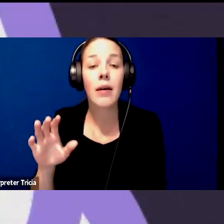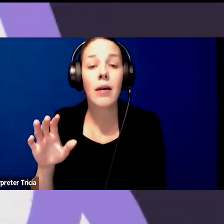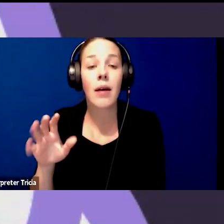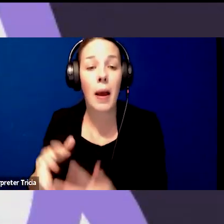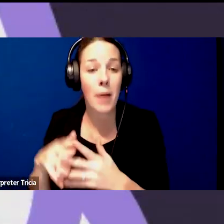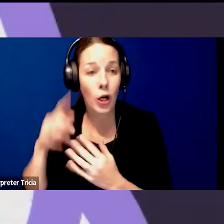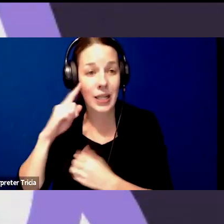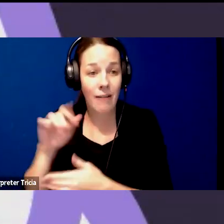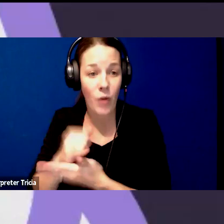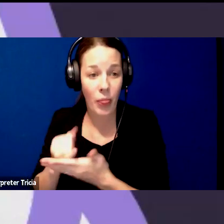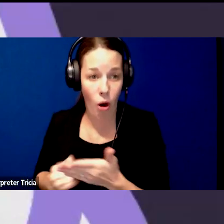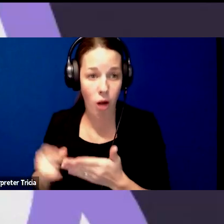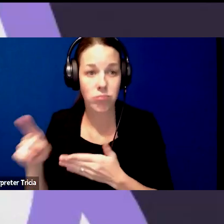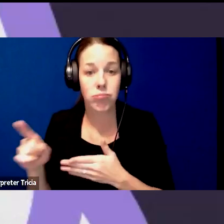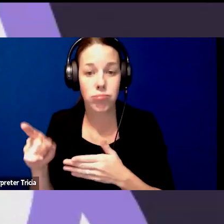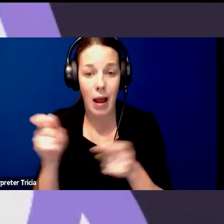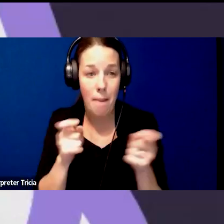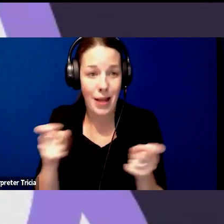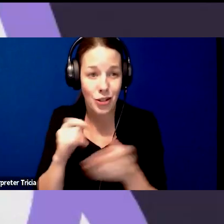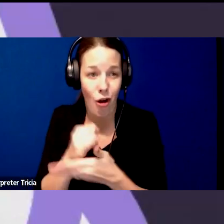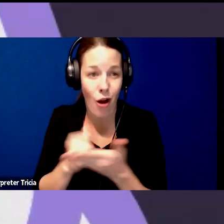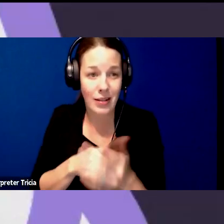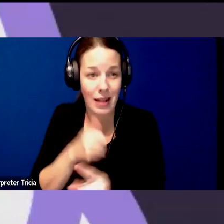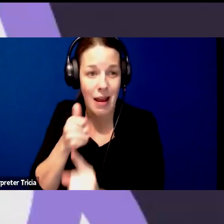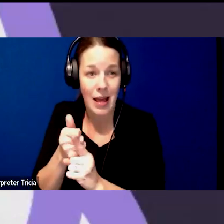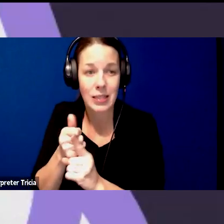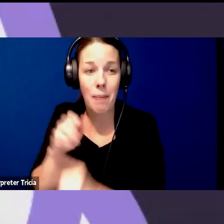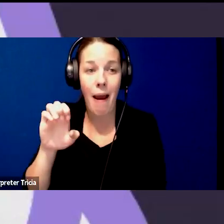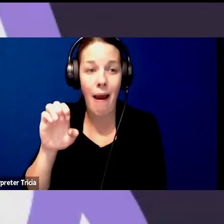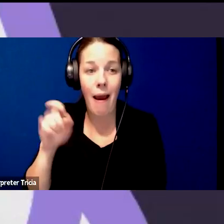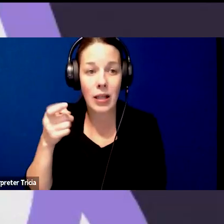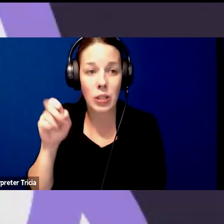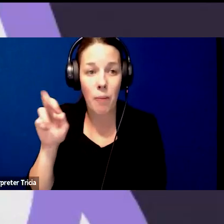I manage the arts Impact Explorer and the LAA Wayfinder.